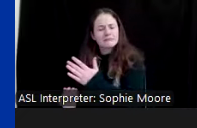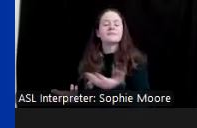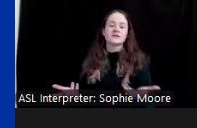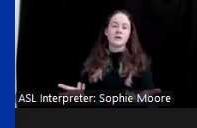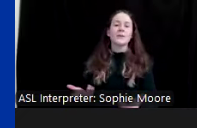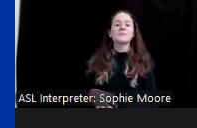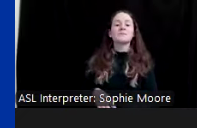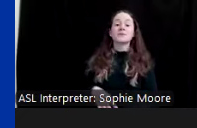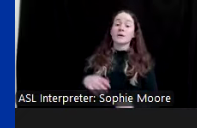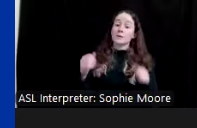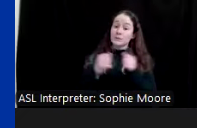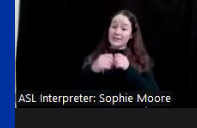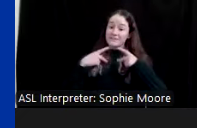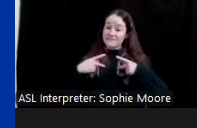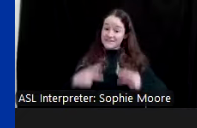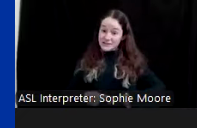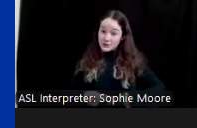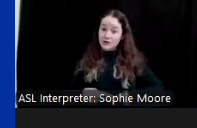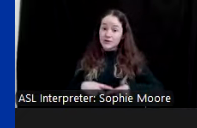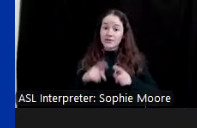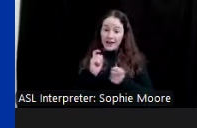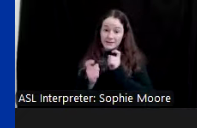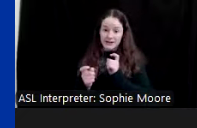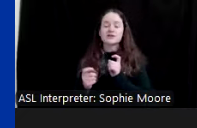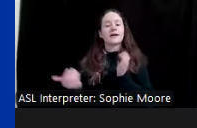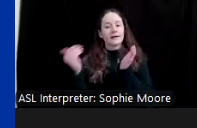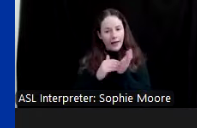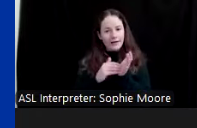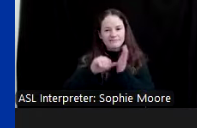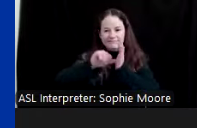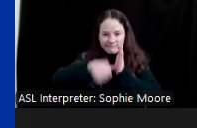adaptations, we have to again think about safety first. Um, and really that typically involves some different